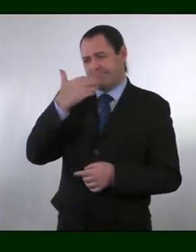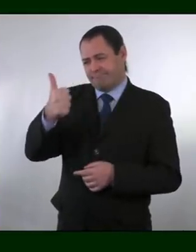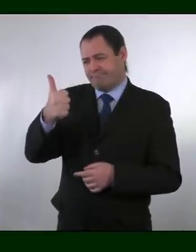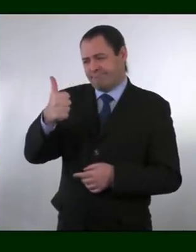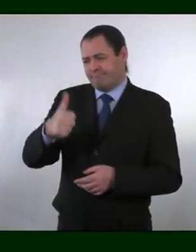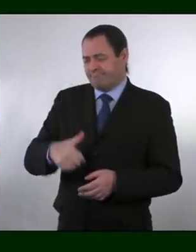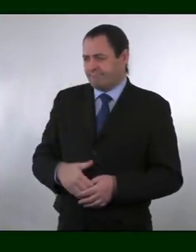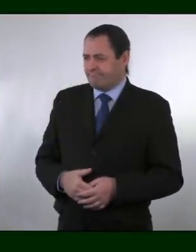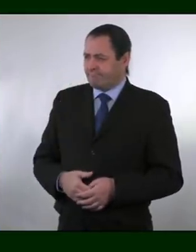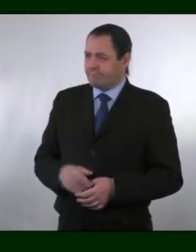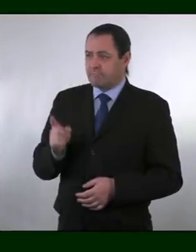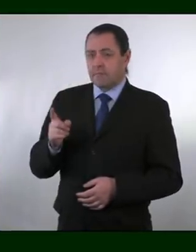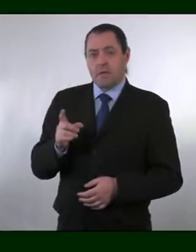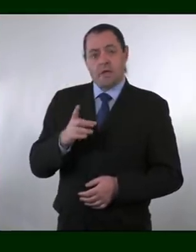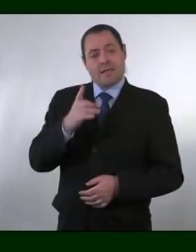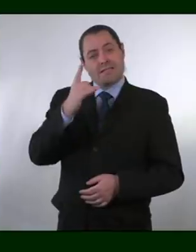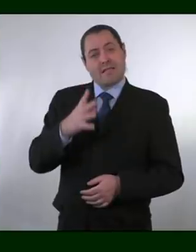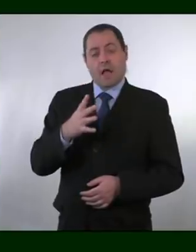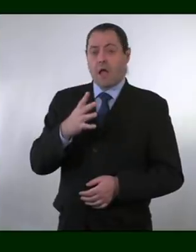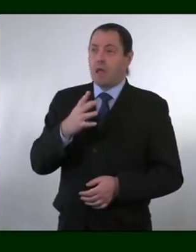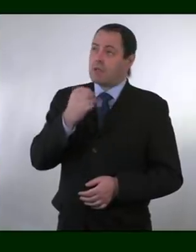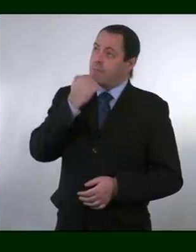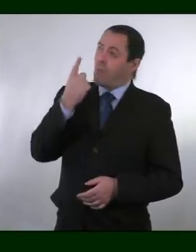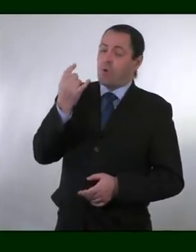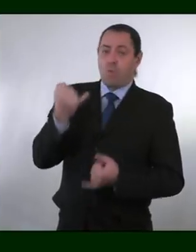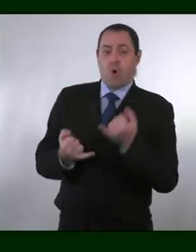The single biggest threat to the future of the United Kingdom is the Prime Minister,